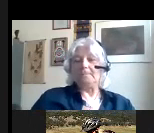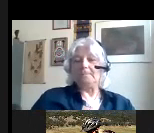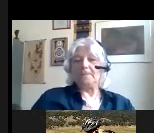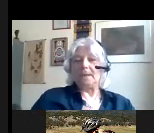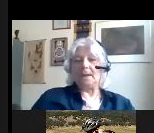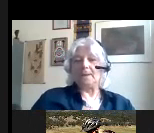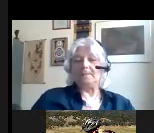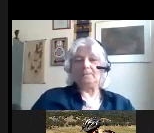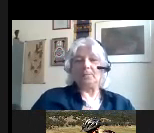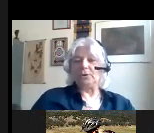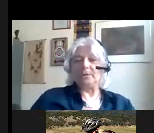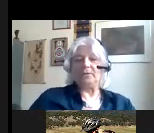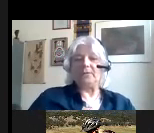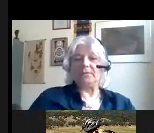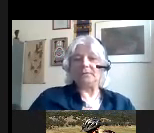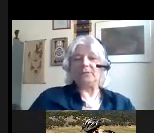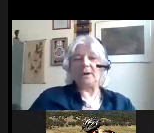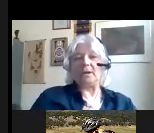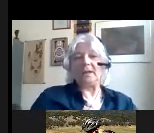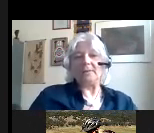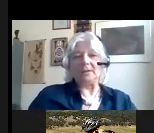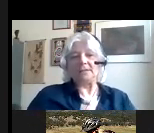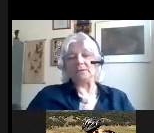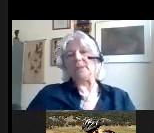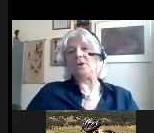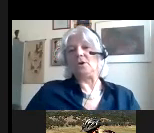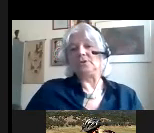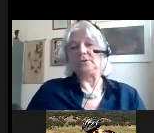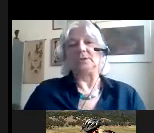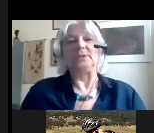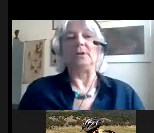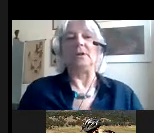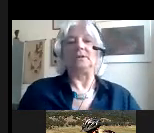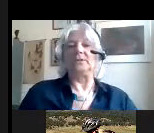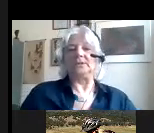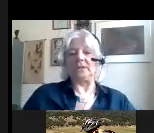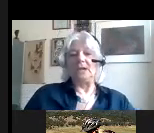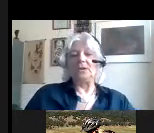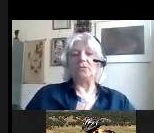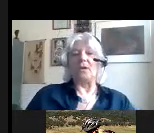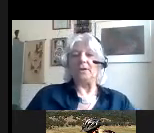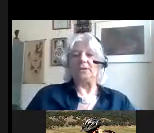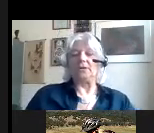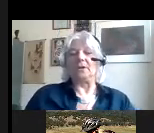Pretty sure most of you've received training on that because there's many cultures, especially collectivistic, that direct questions are going